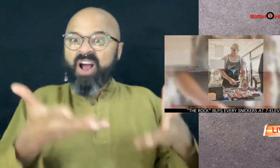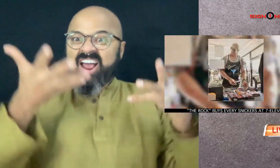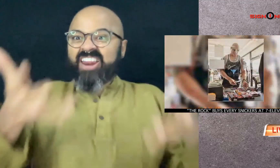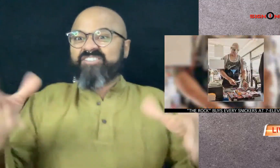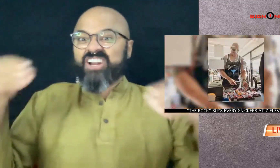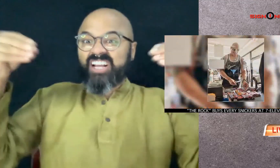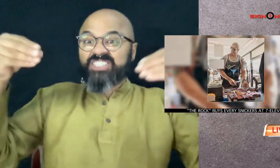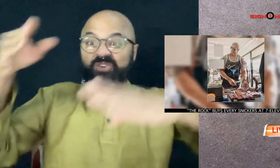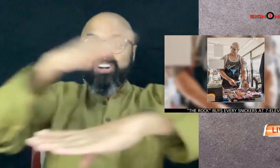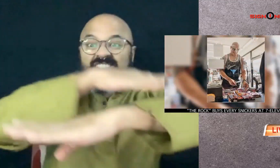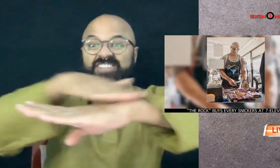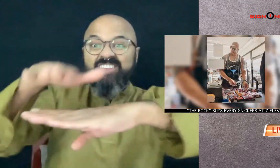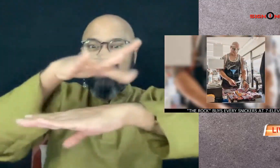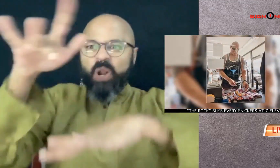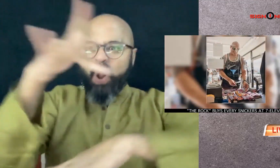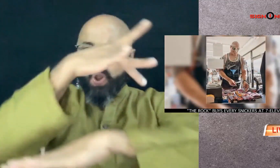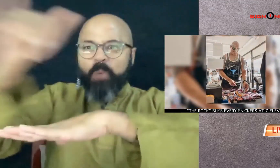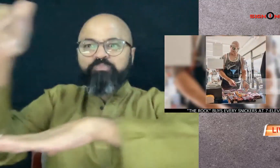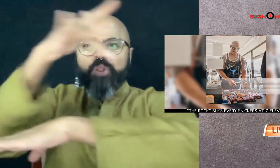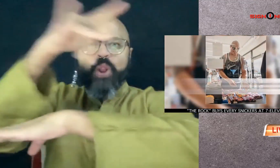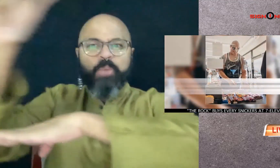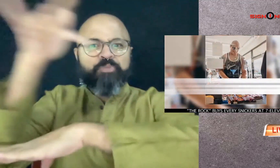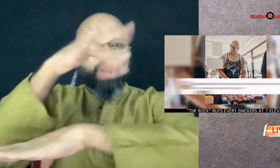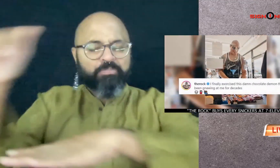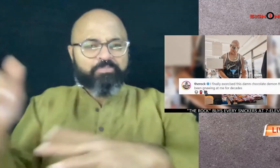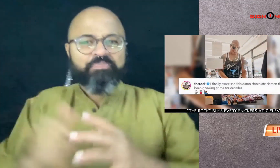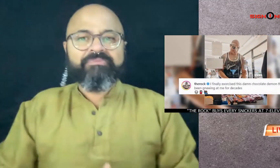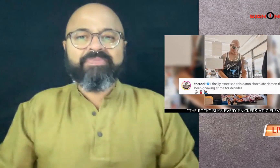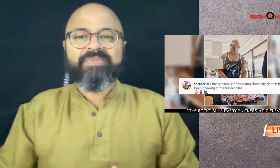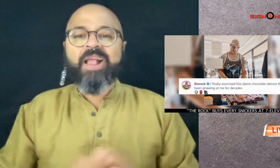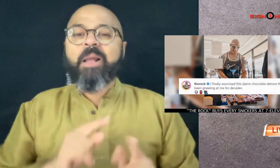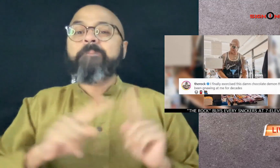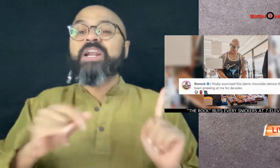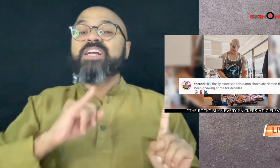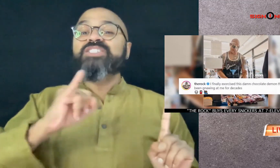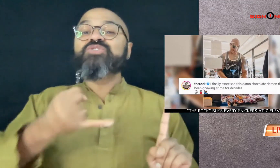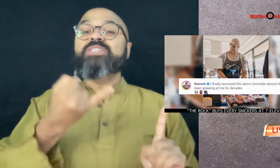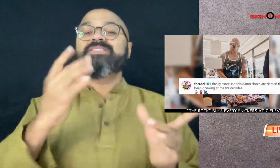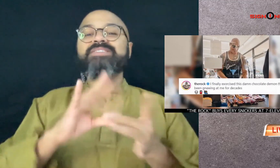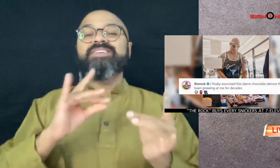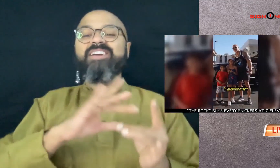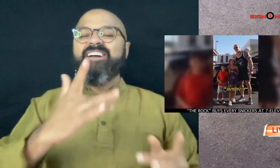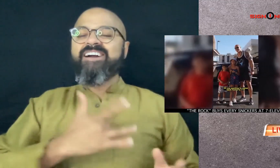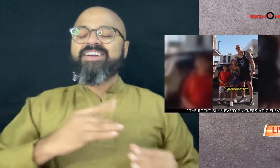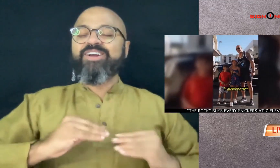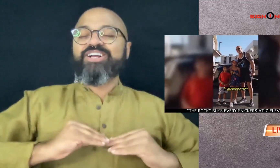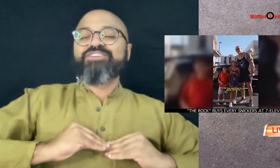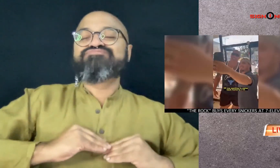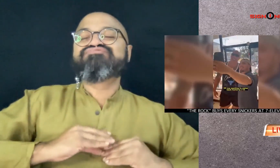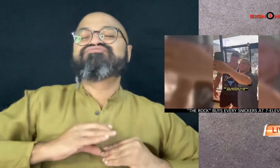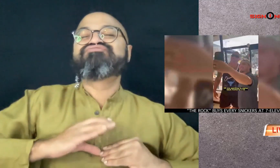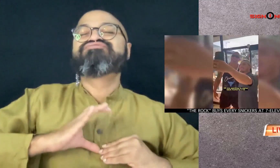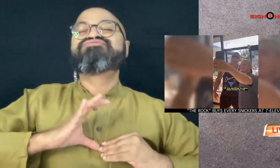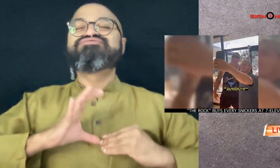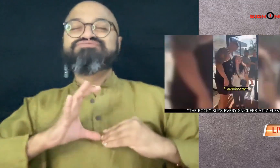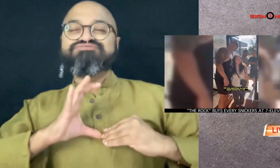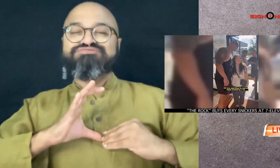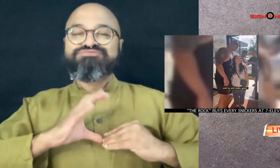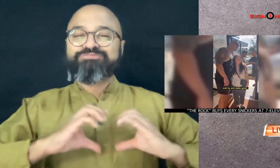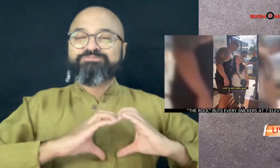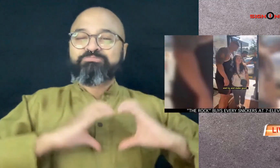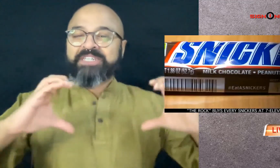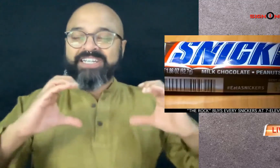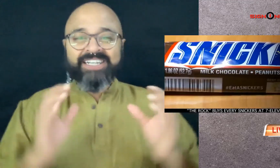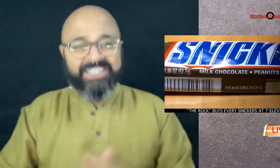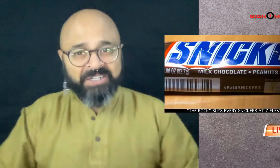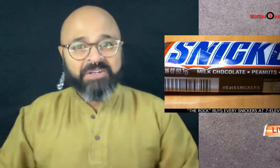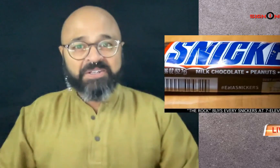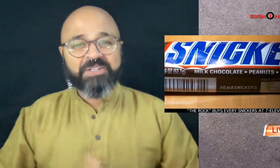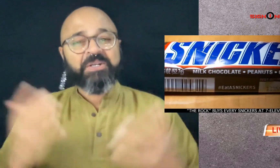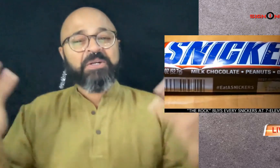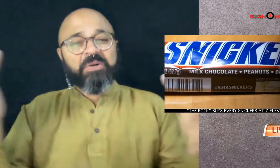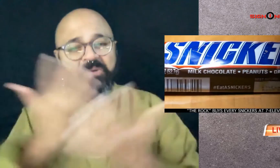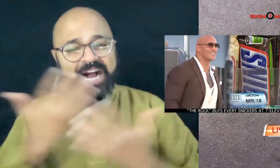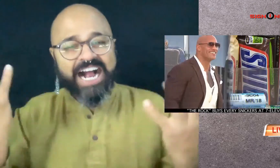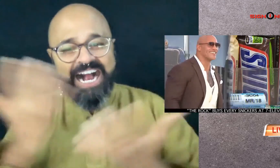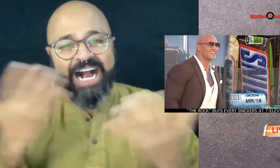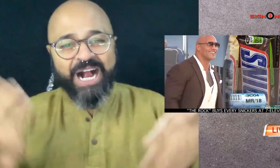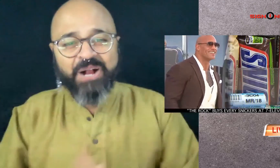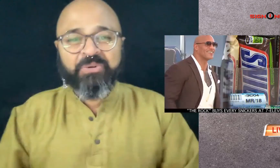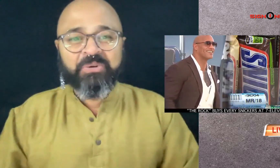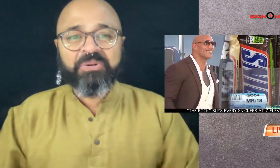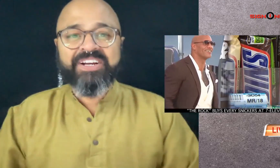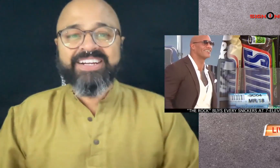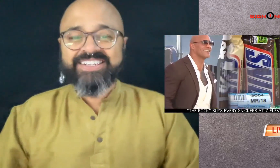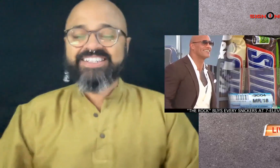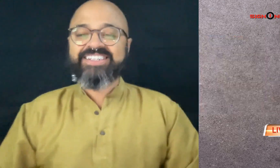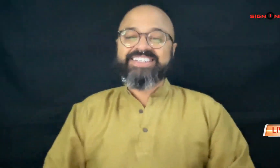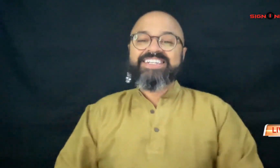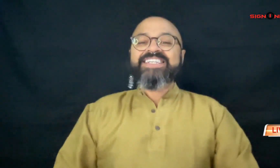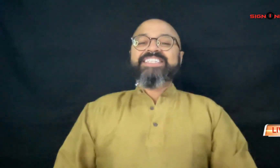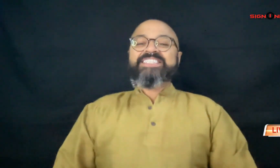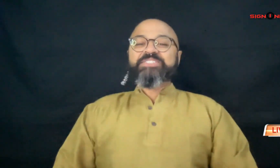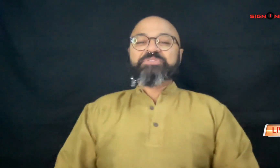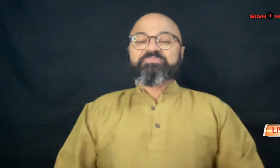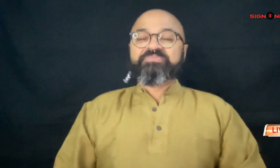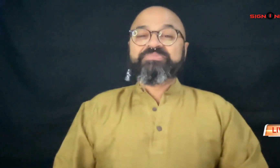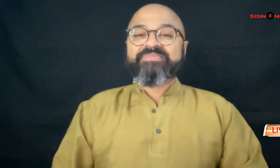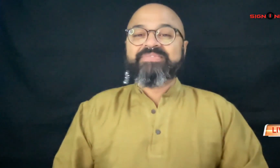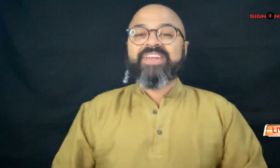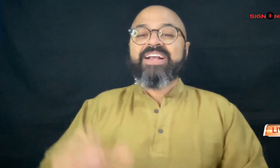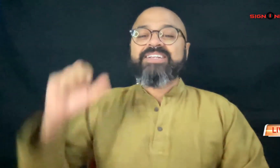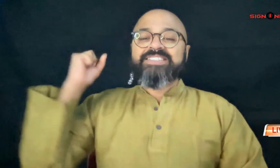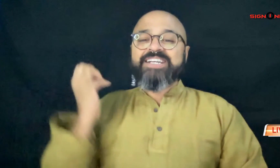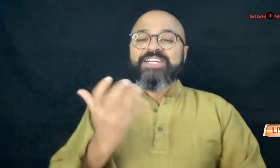left the store shelves completely empty but Johnson said his heart is now filled wow Sign1News